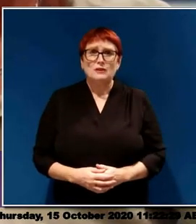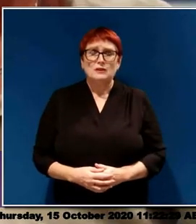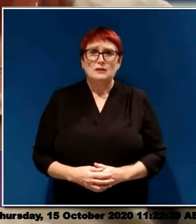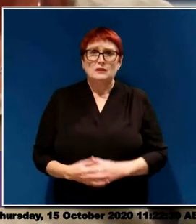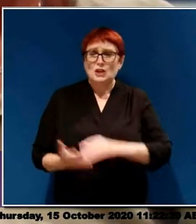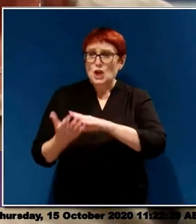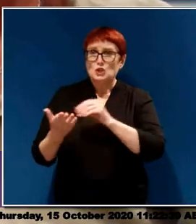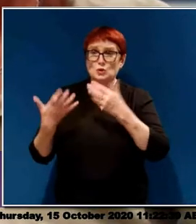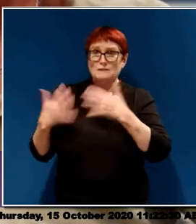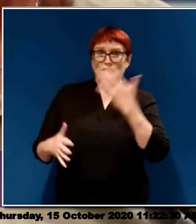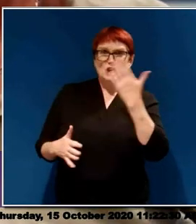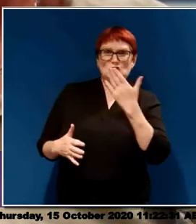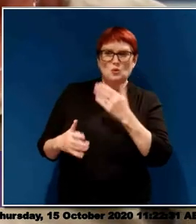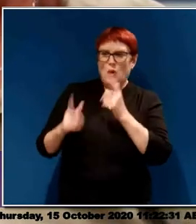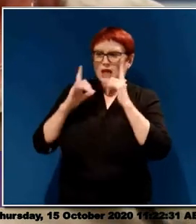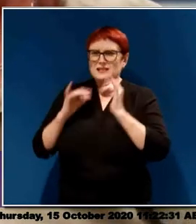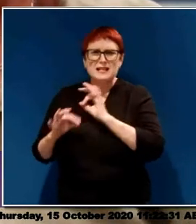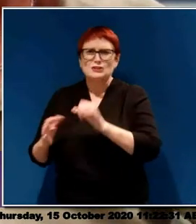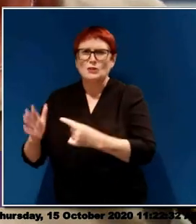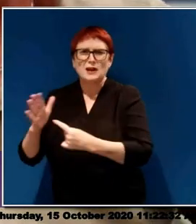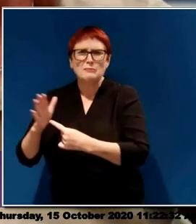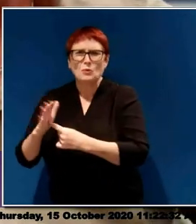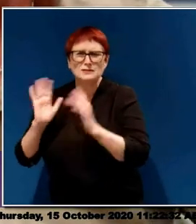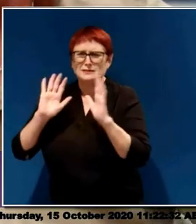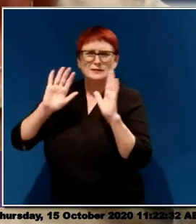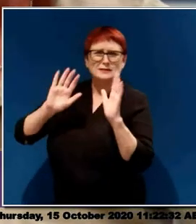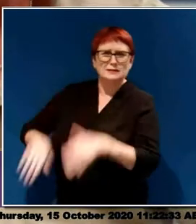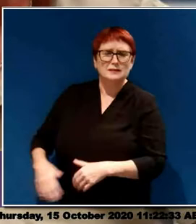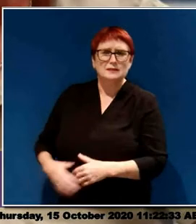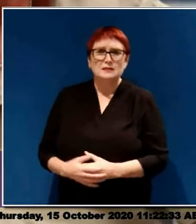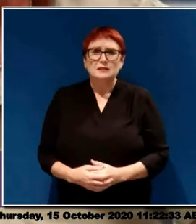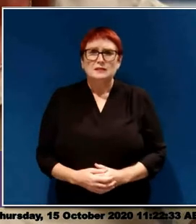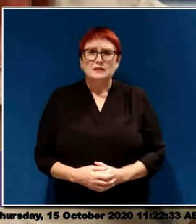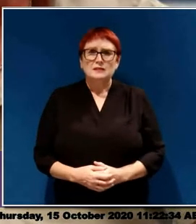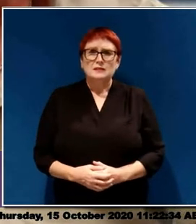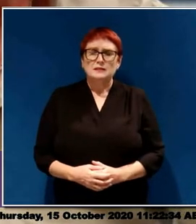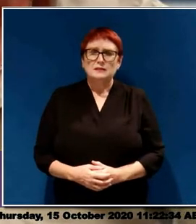What matters is they've been taught to have confidence in themselves and to be